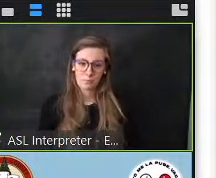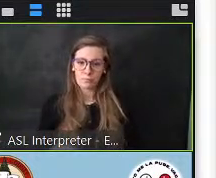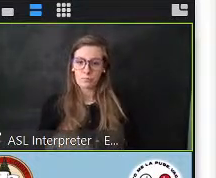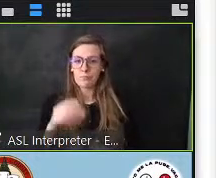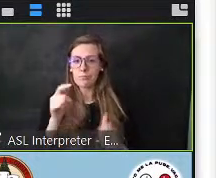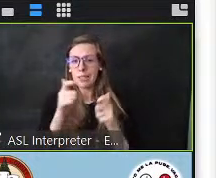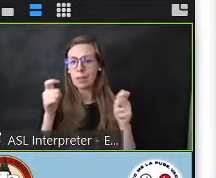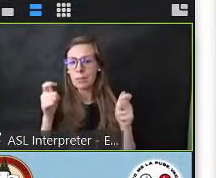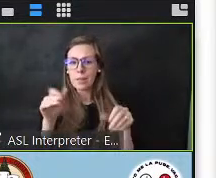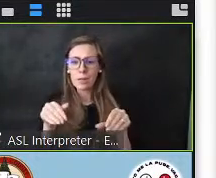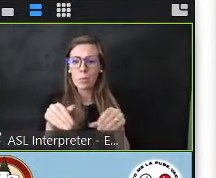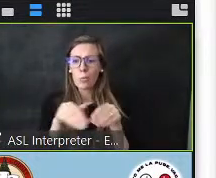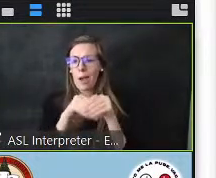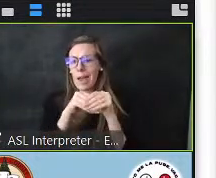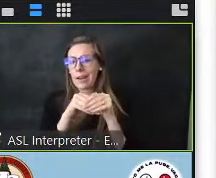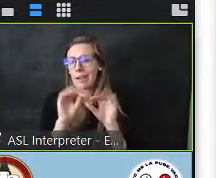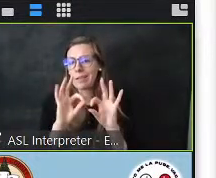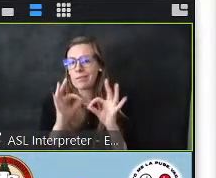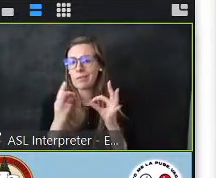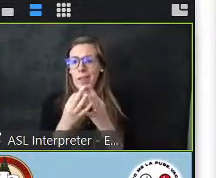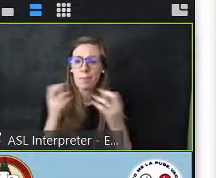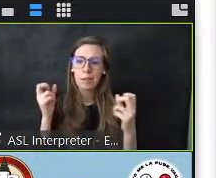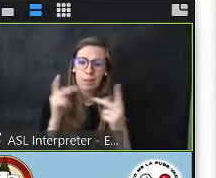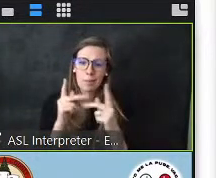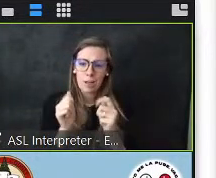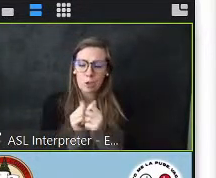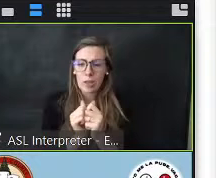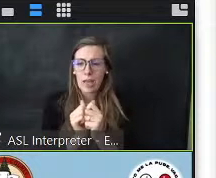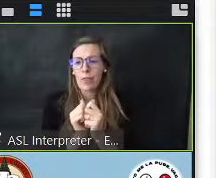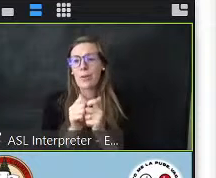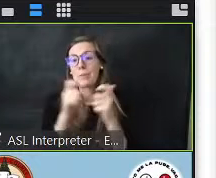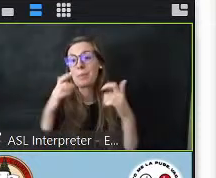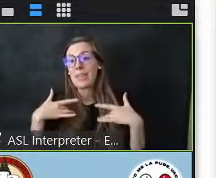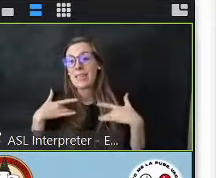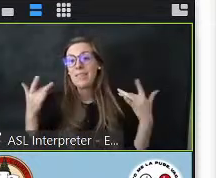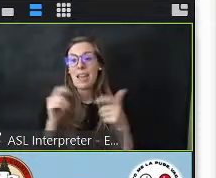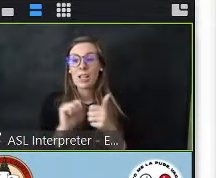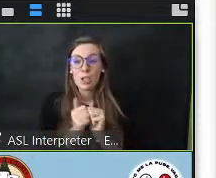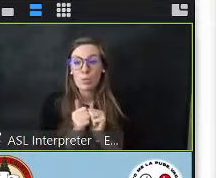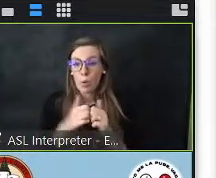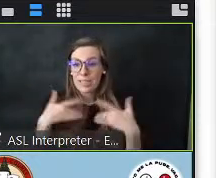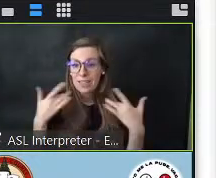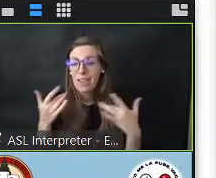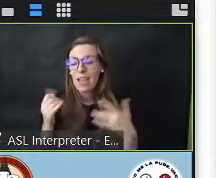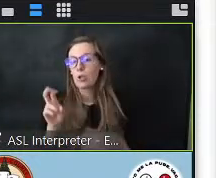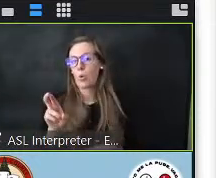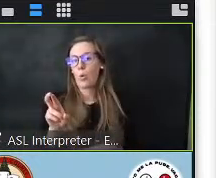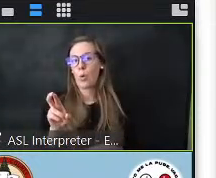reunions, weddings, large events, sporting events, or even little lead games.